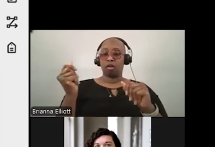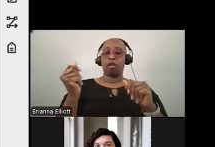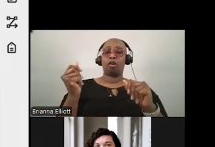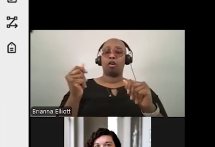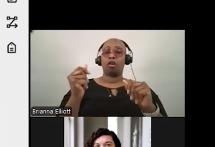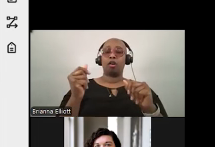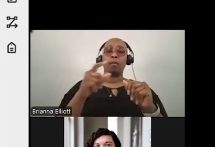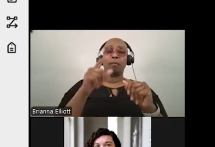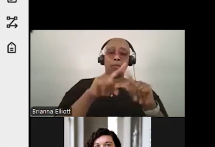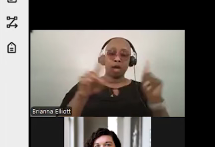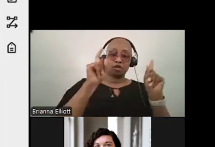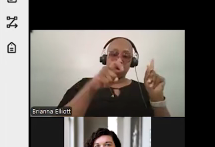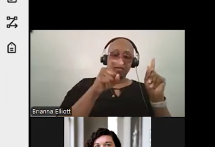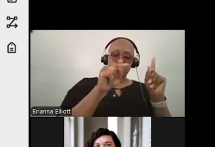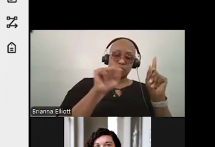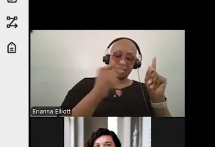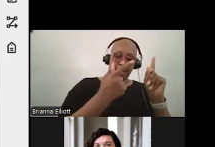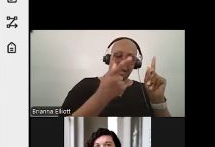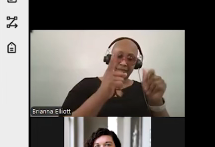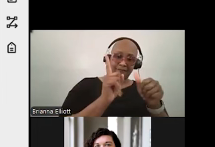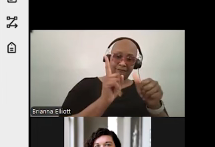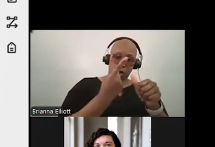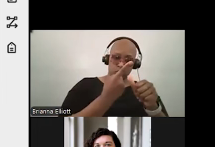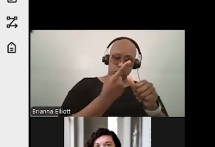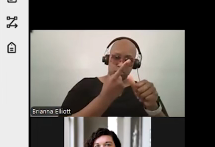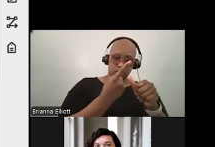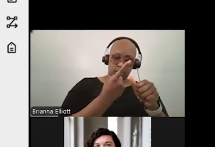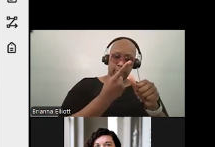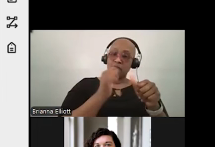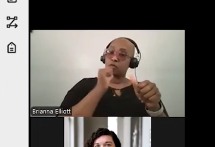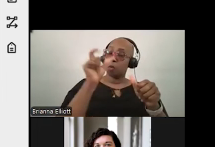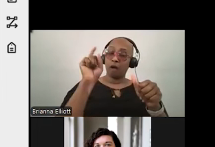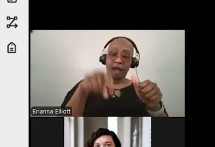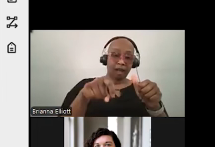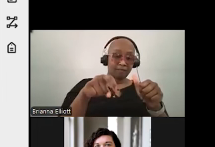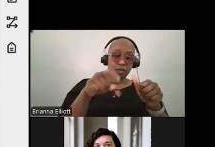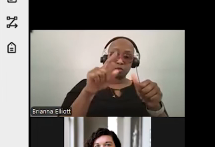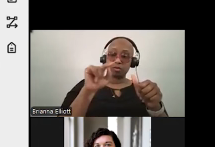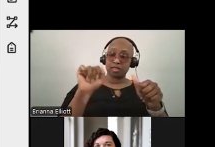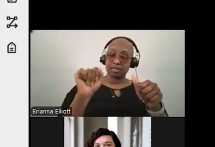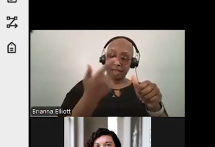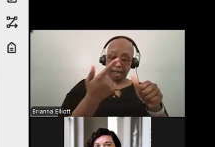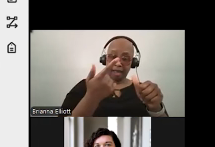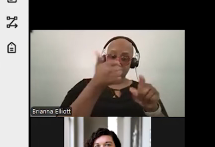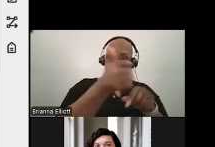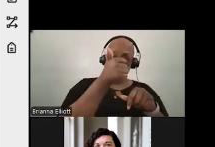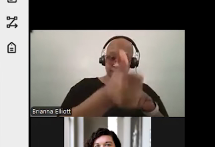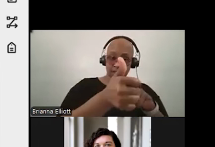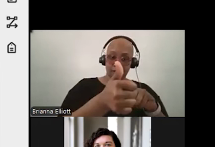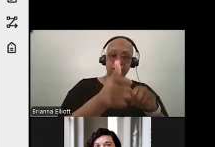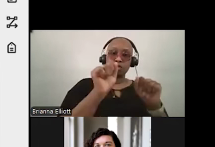You do not have to tag it yourself. Autotagging exists. If you had to tag things yourself,